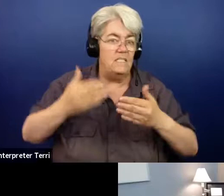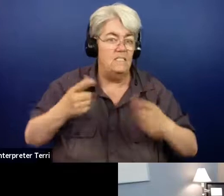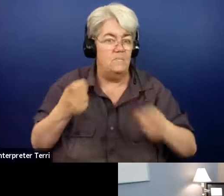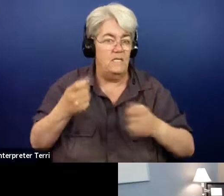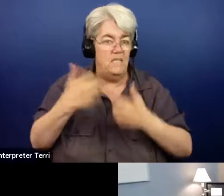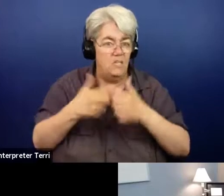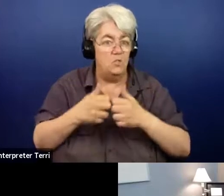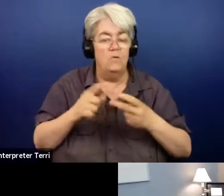a web site that I'll put it in